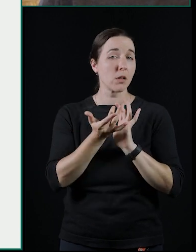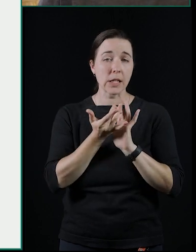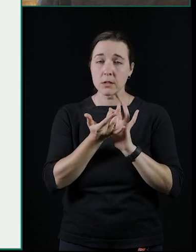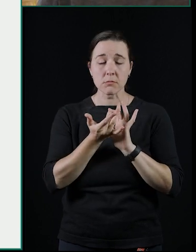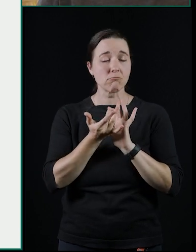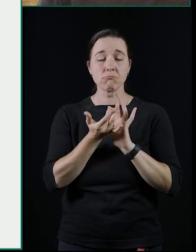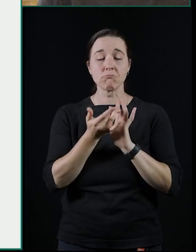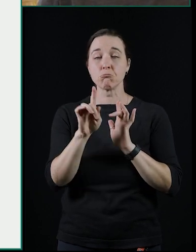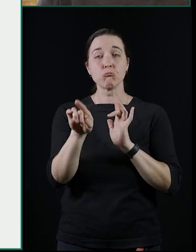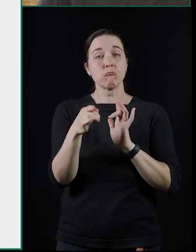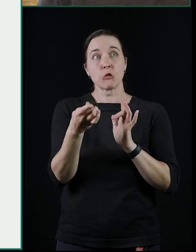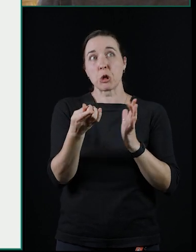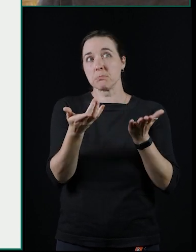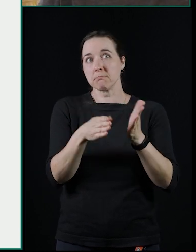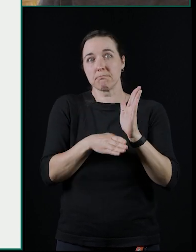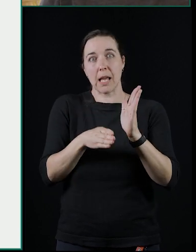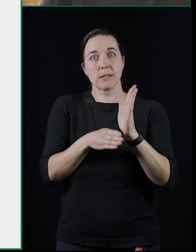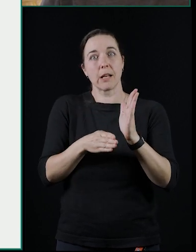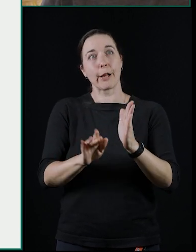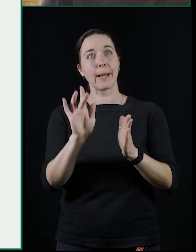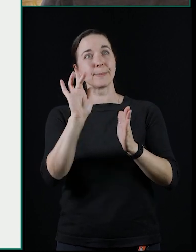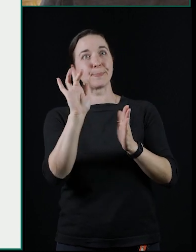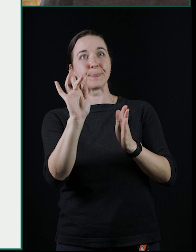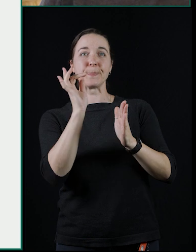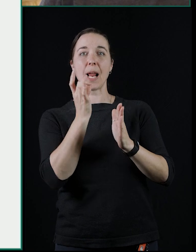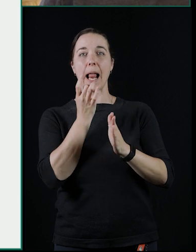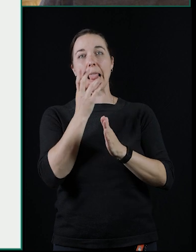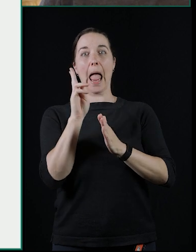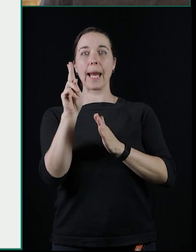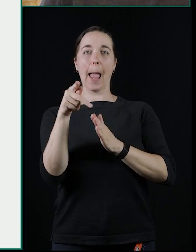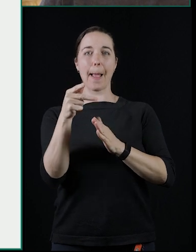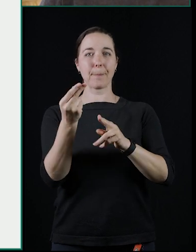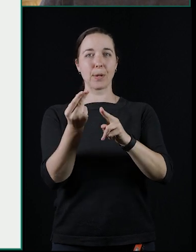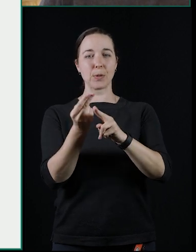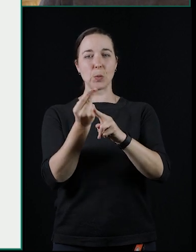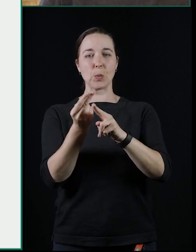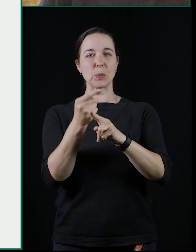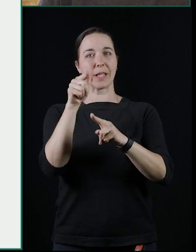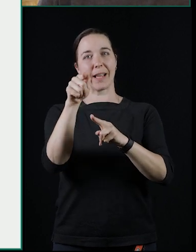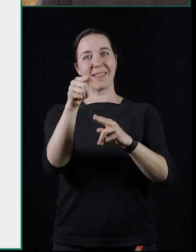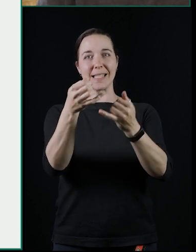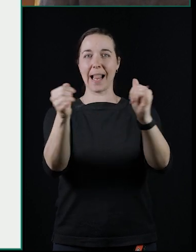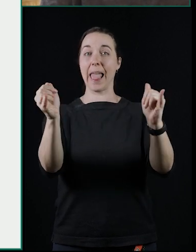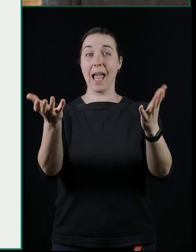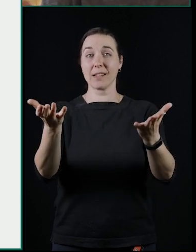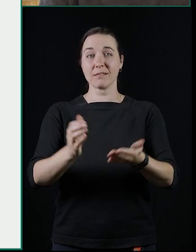You don't need to contact us. You just basically light it up using this line.